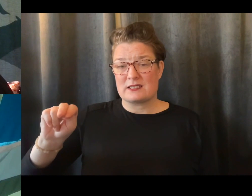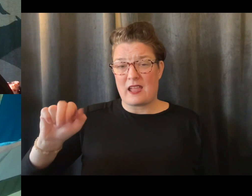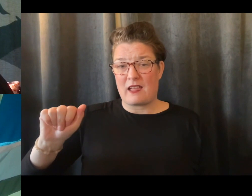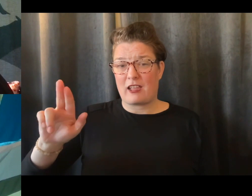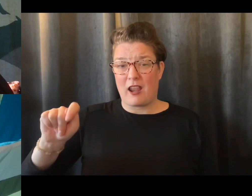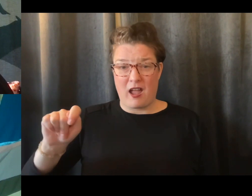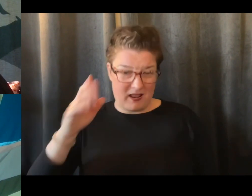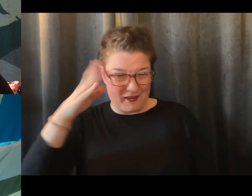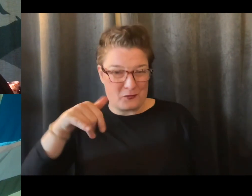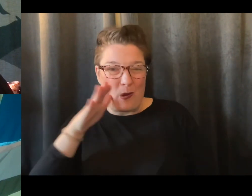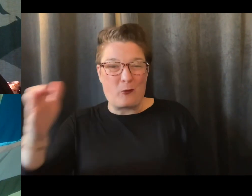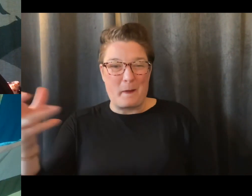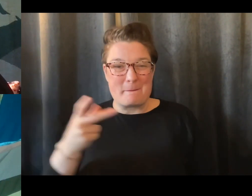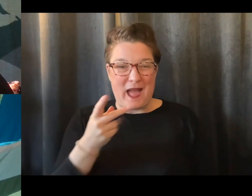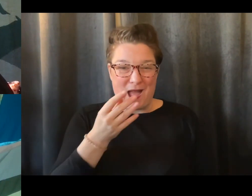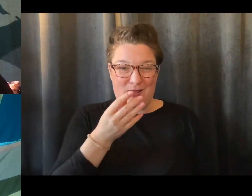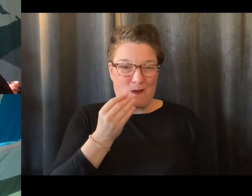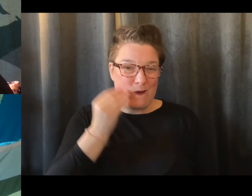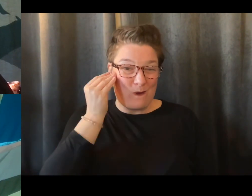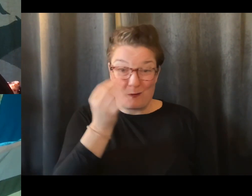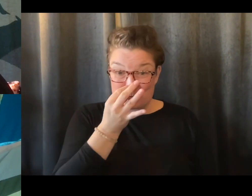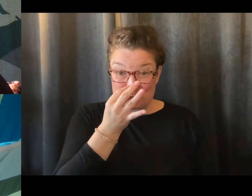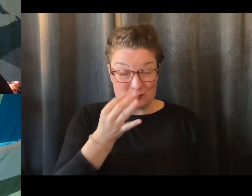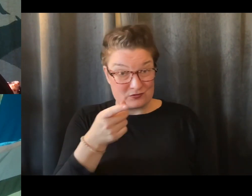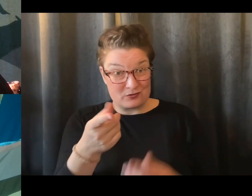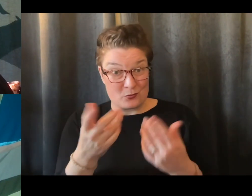her and her journey and her, her return. Rebekah: Yeah.